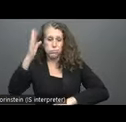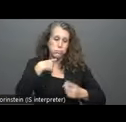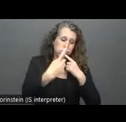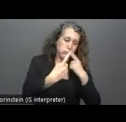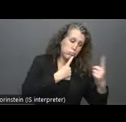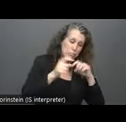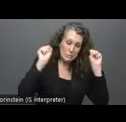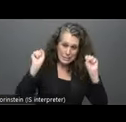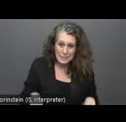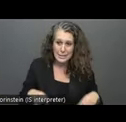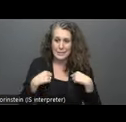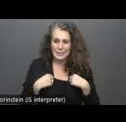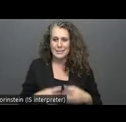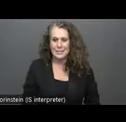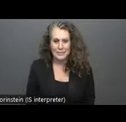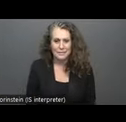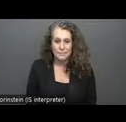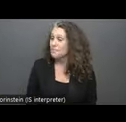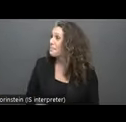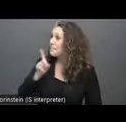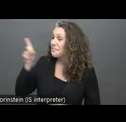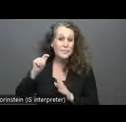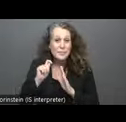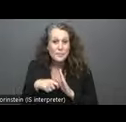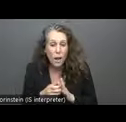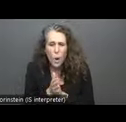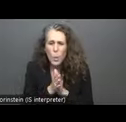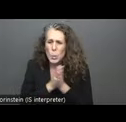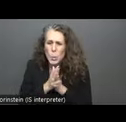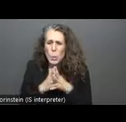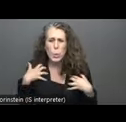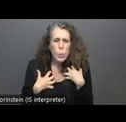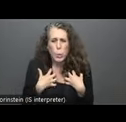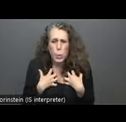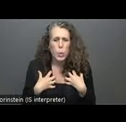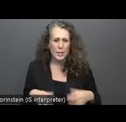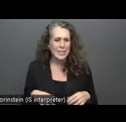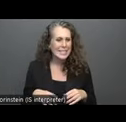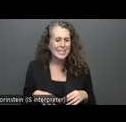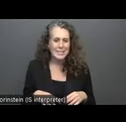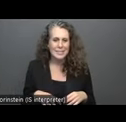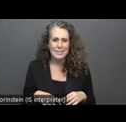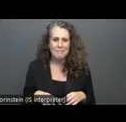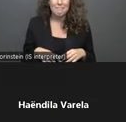doesn't disclose the drama, that is a shot or not integrate the service report to pull